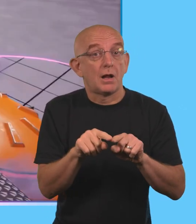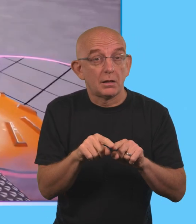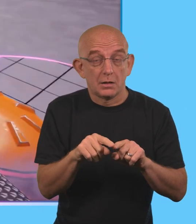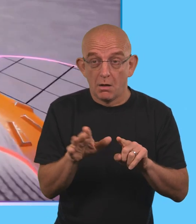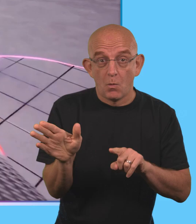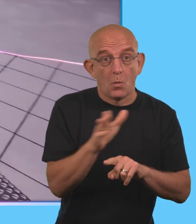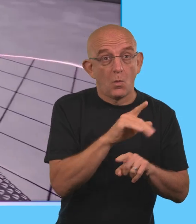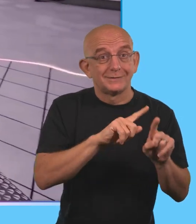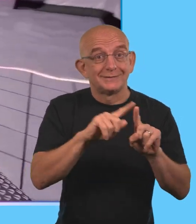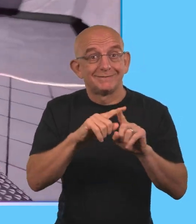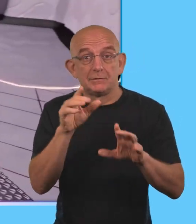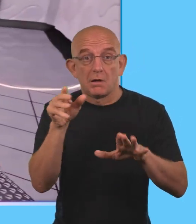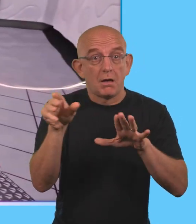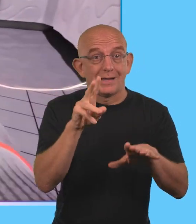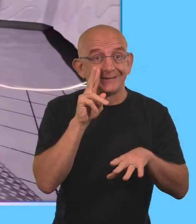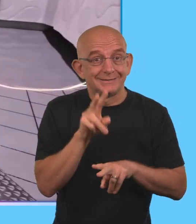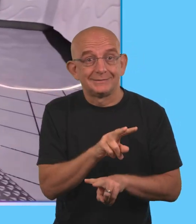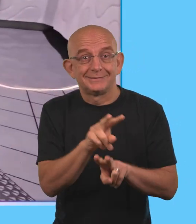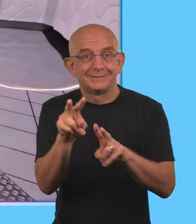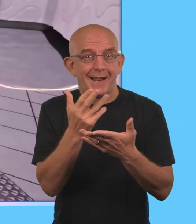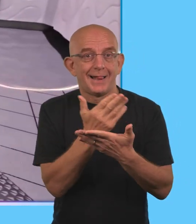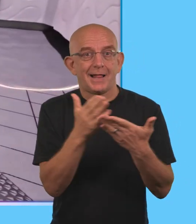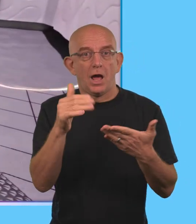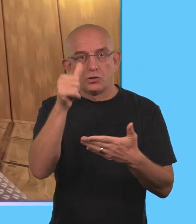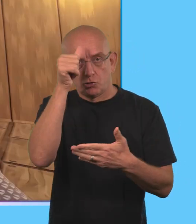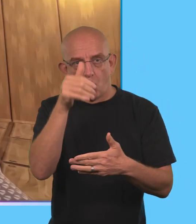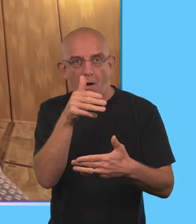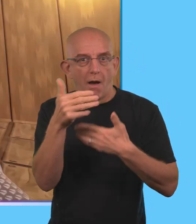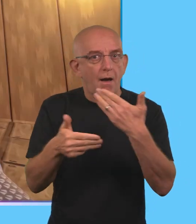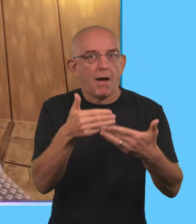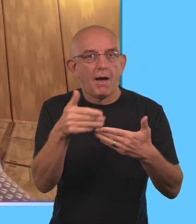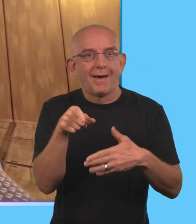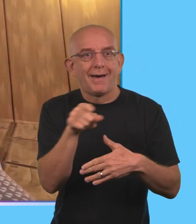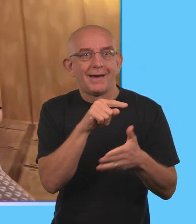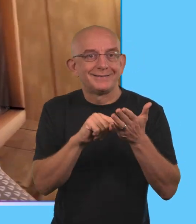Every color coded object in the game is assigned a clear, intuitive symbol.